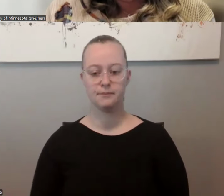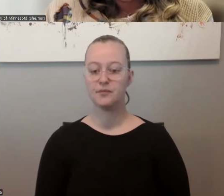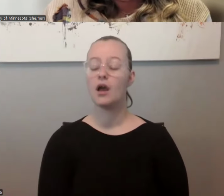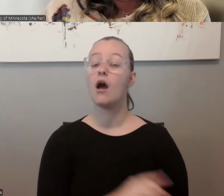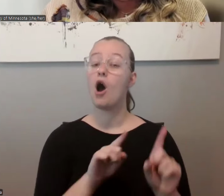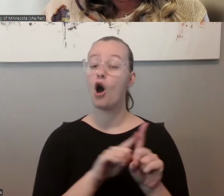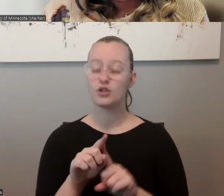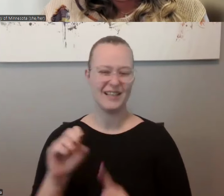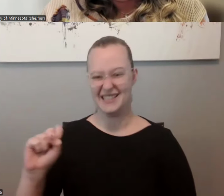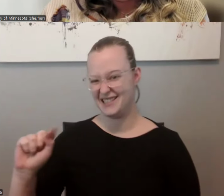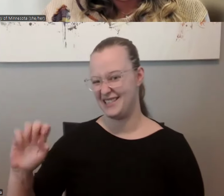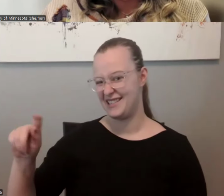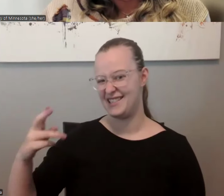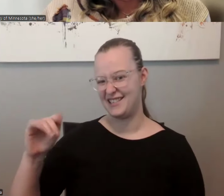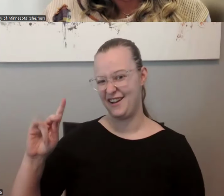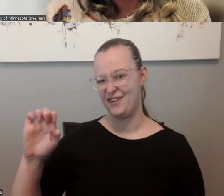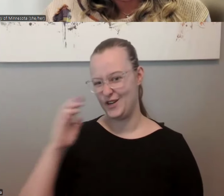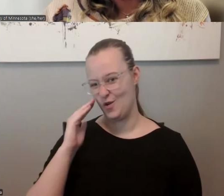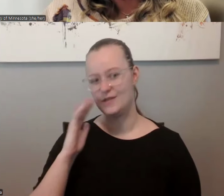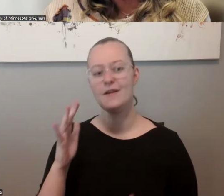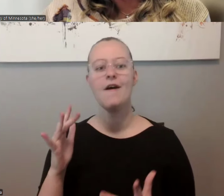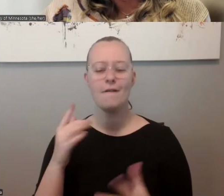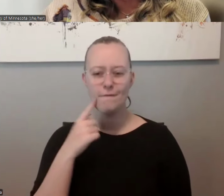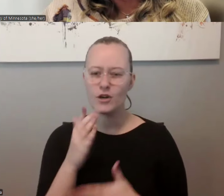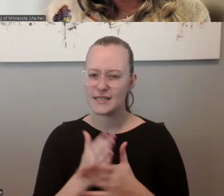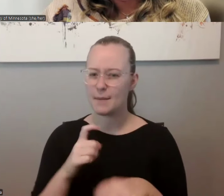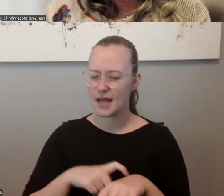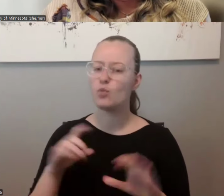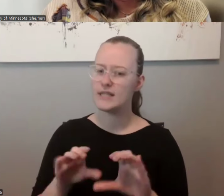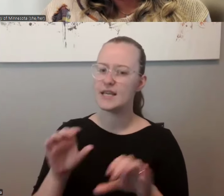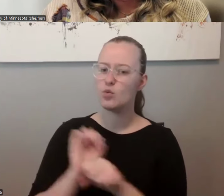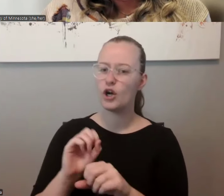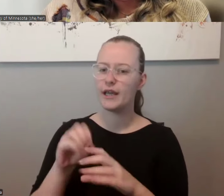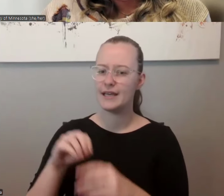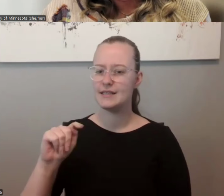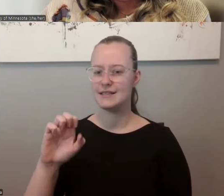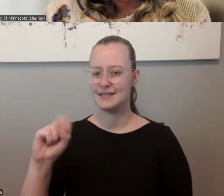We also, and Stephanie knows this for a long time, we've done some work in Tennessee and I think there's some